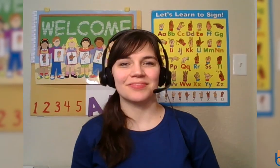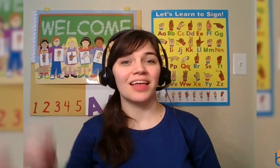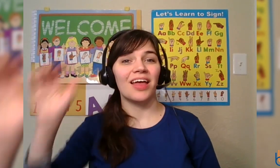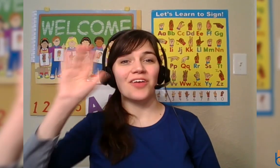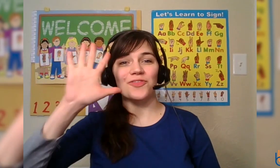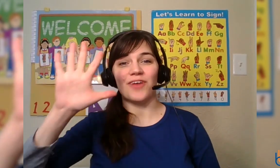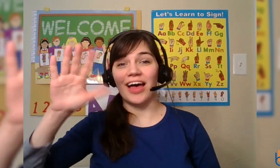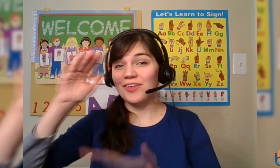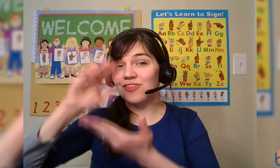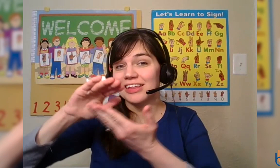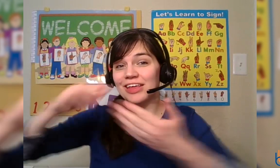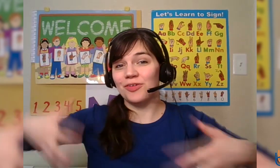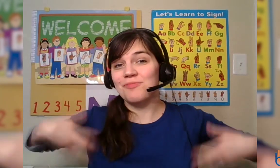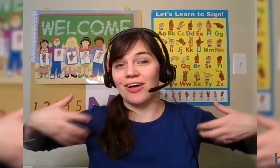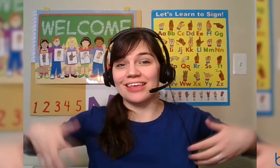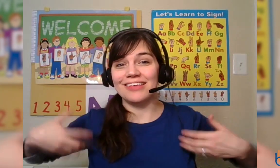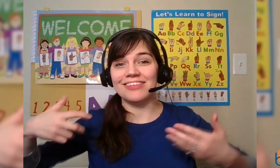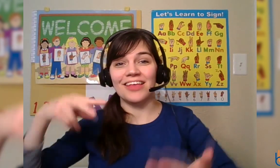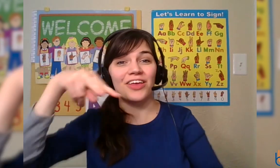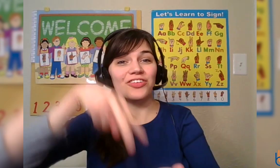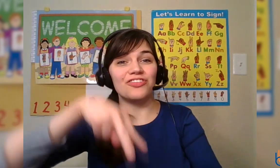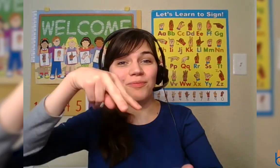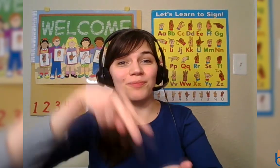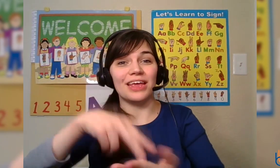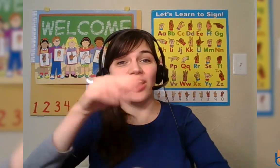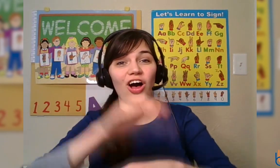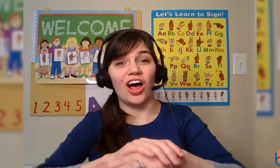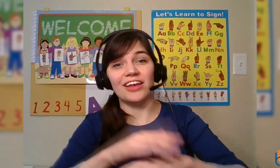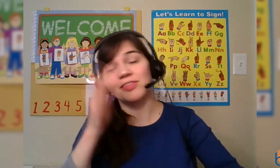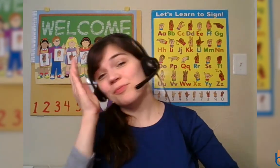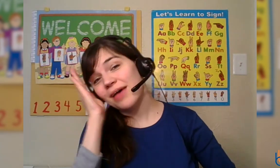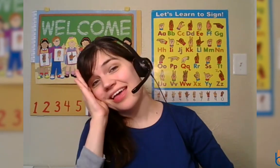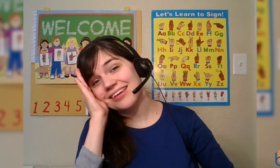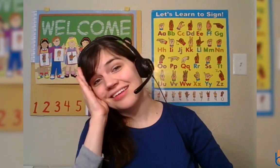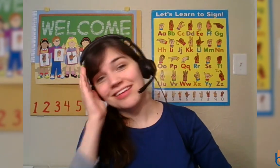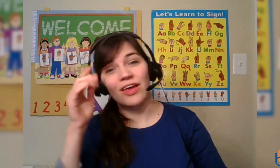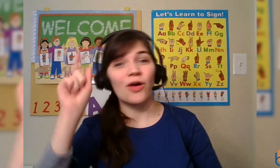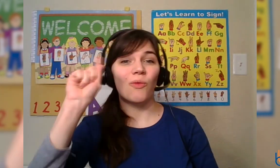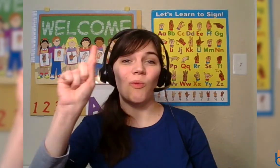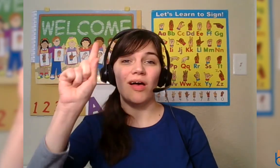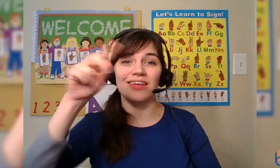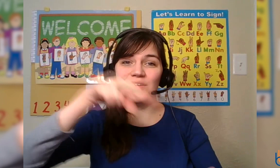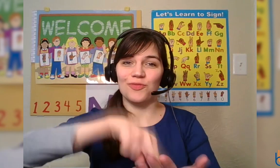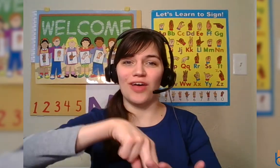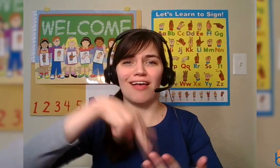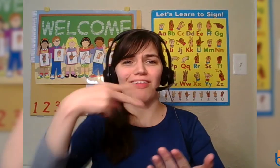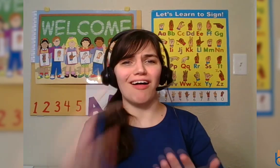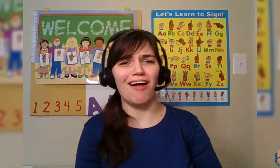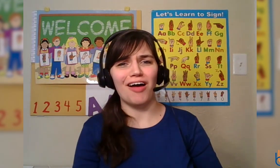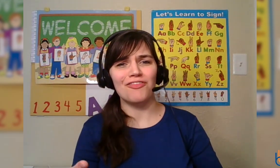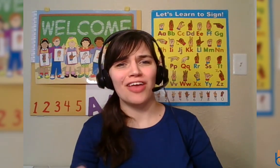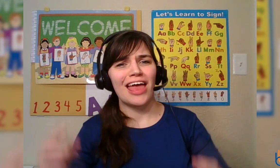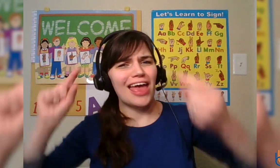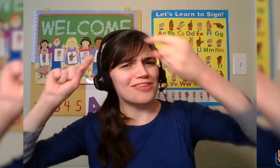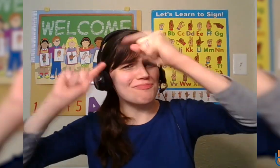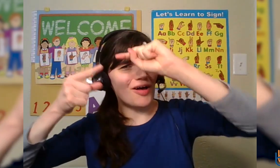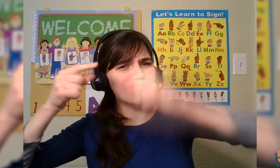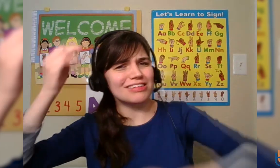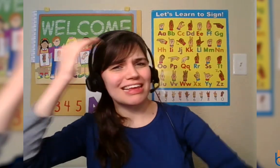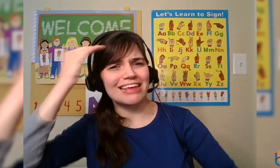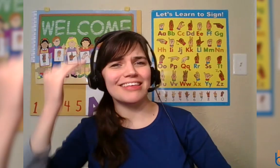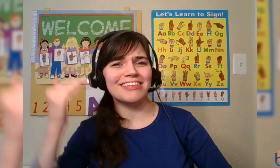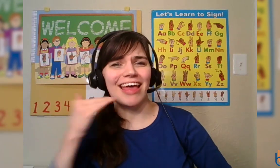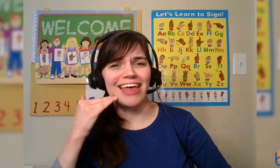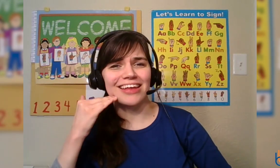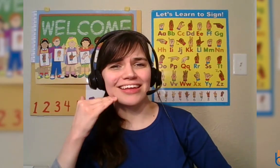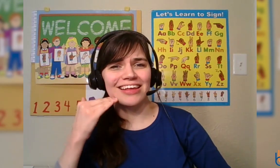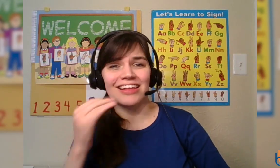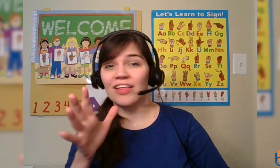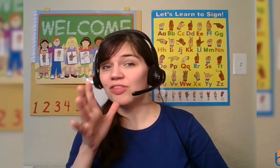Five little monkeys jumping on the bed. One fell off and bumped his head. The